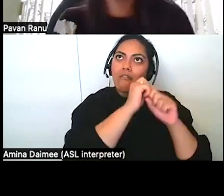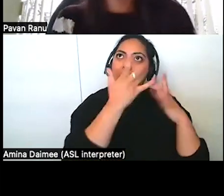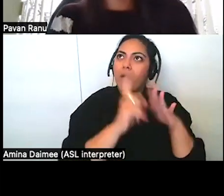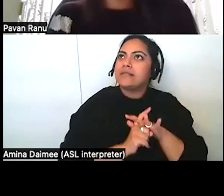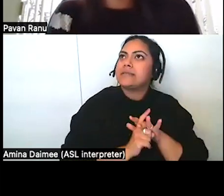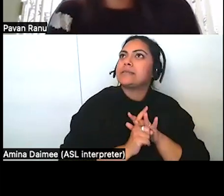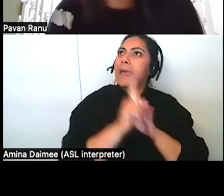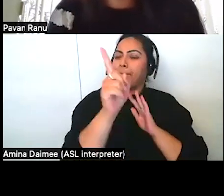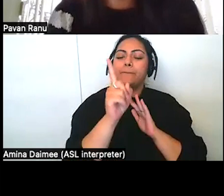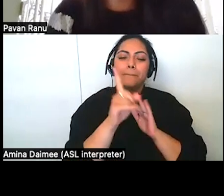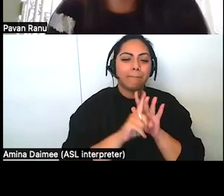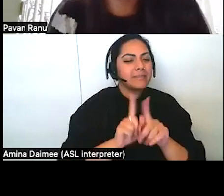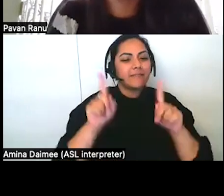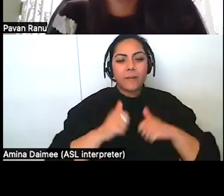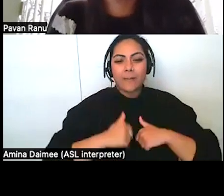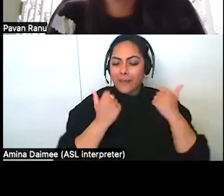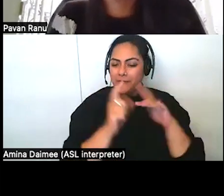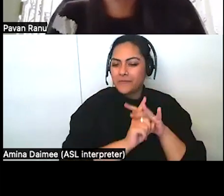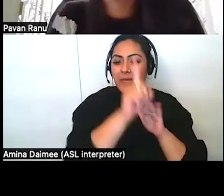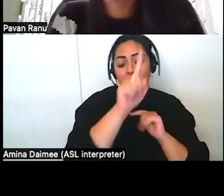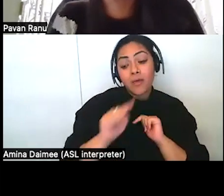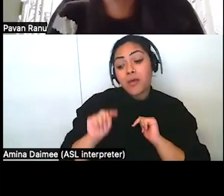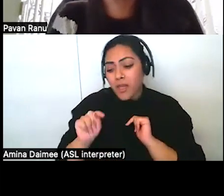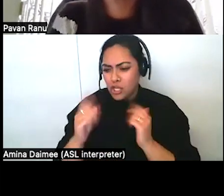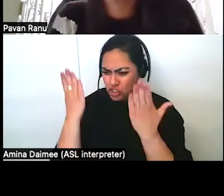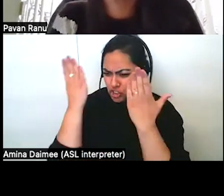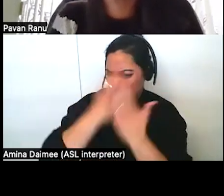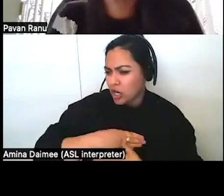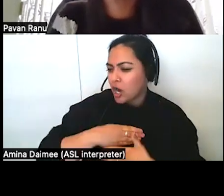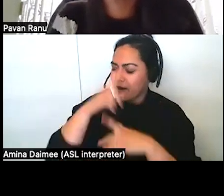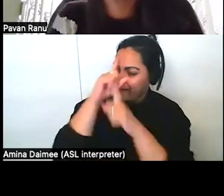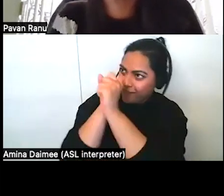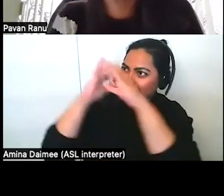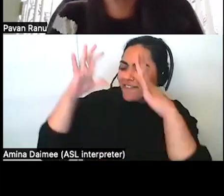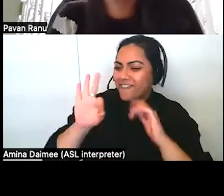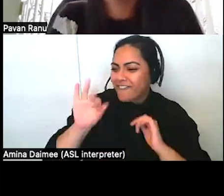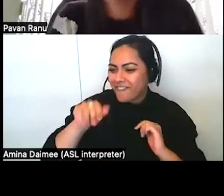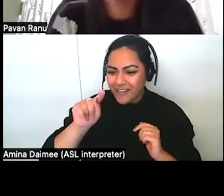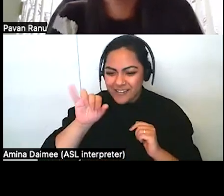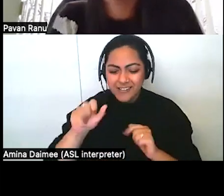seeing this increase in dark fantasy, which is maybe the most escapist of these scary subjects.